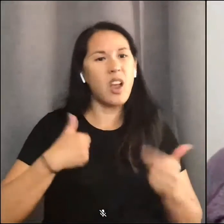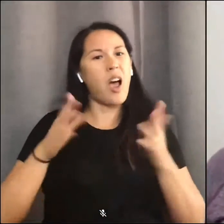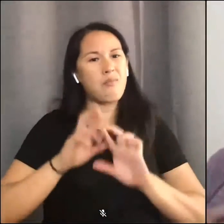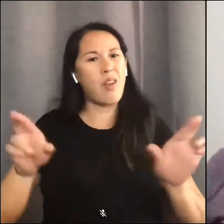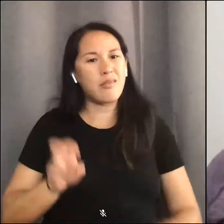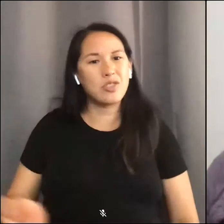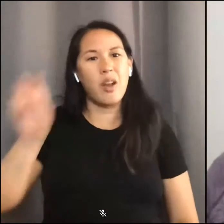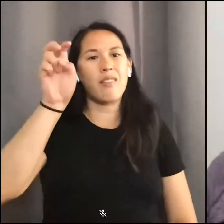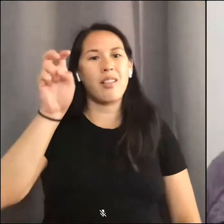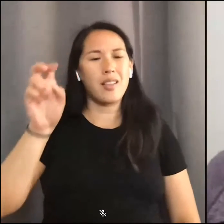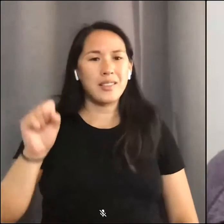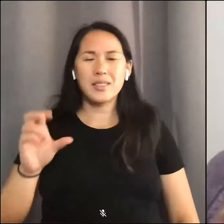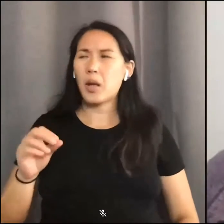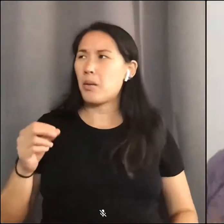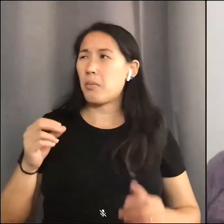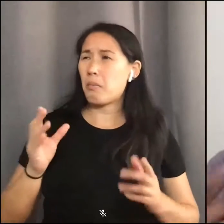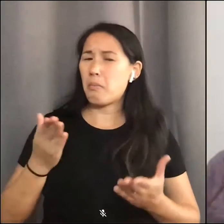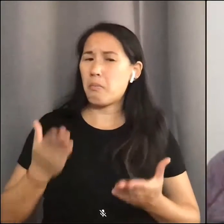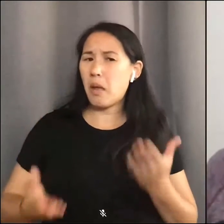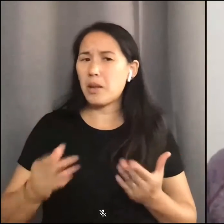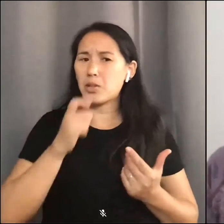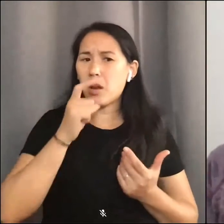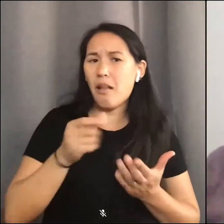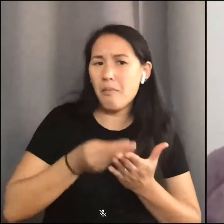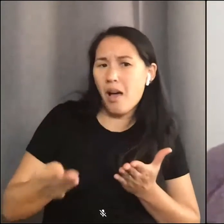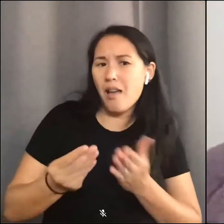plants that i don't have to water every day or every week it's like every three to four weeks